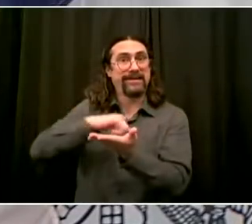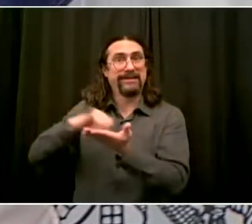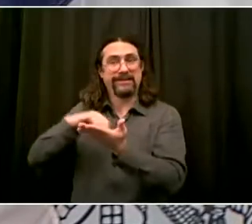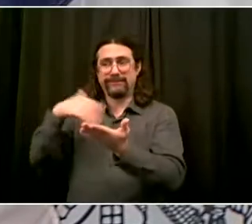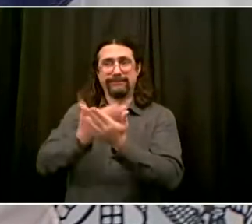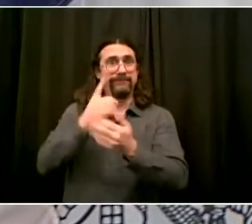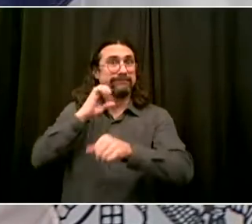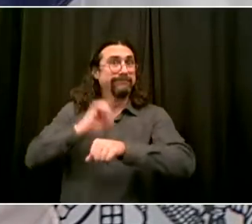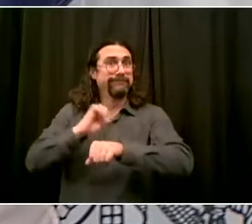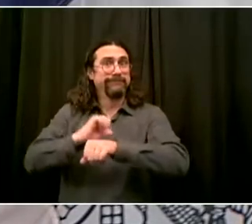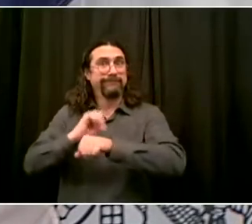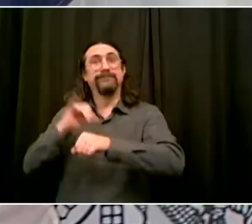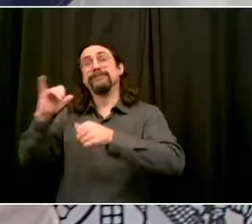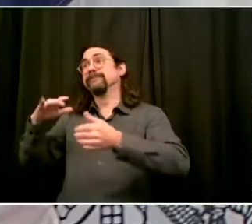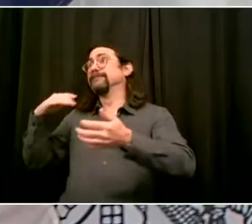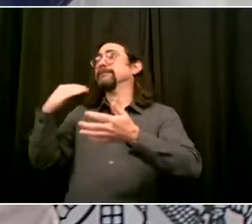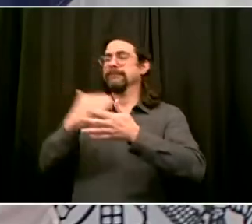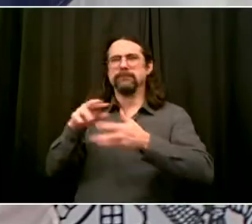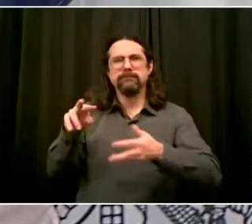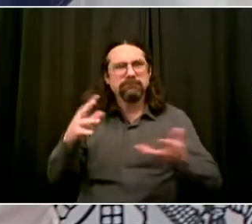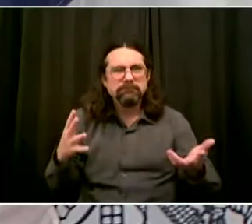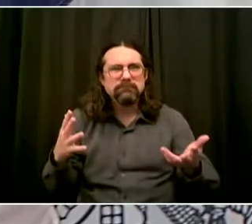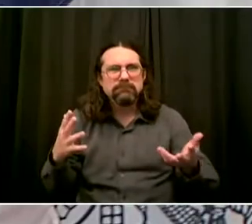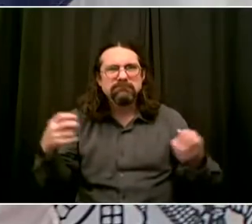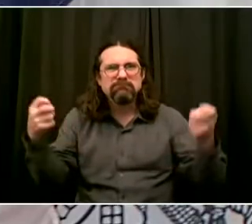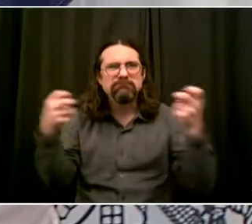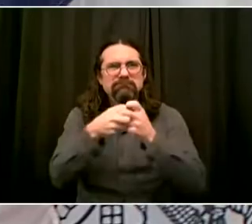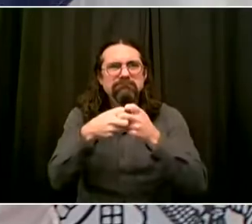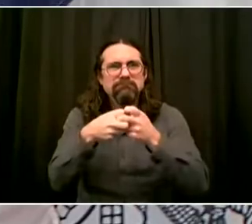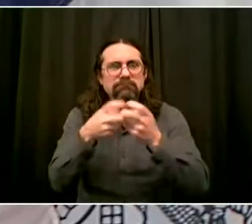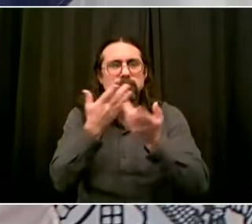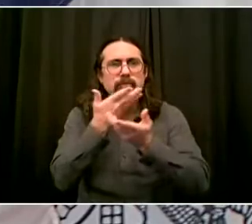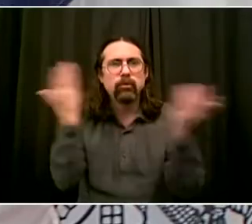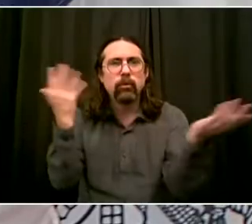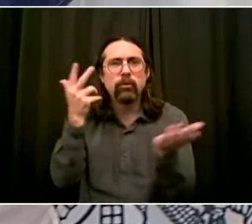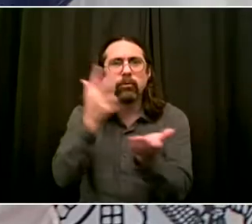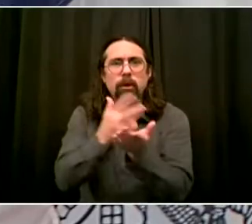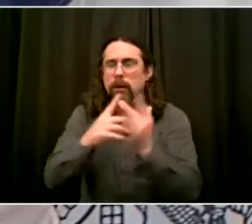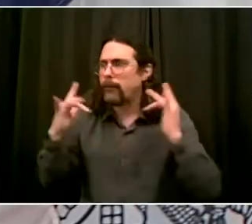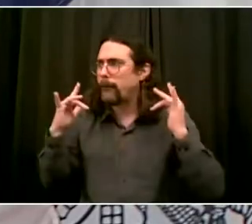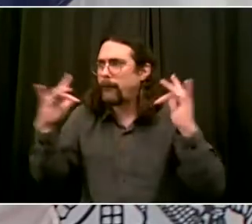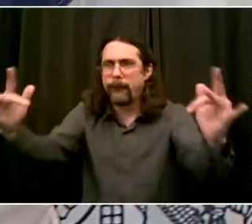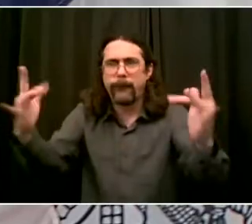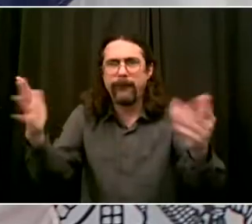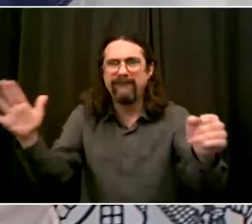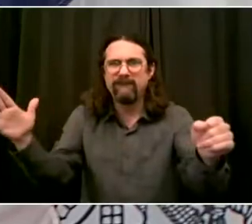THAT'S'S A PERFECTLY FAIR TRADEF BECAUSE WE KNOW THAT OPEN STREETS HAVE BEBEEN A TREMENDOUS